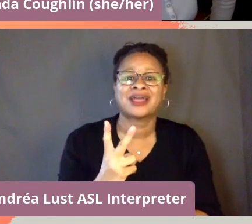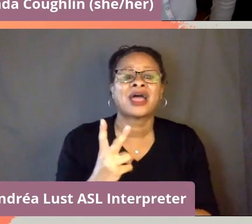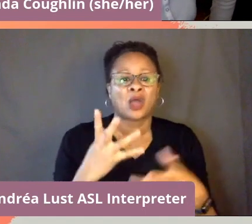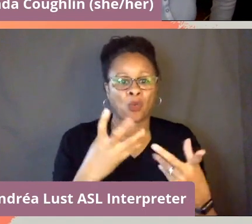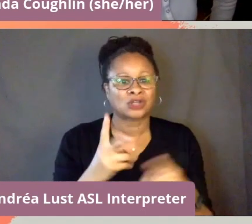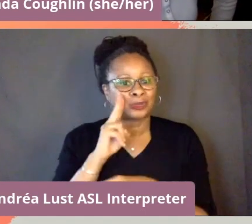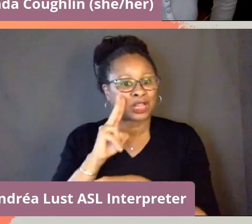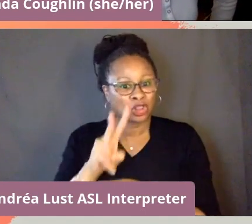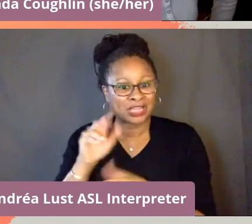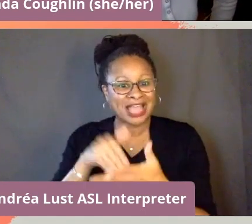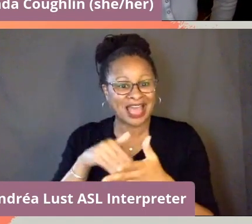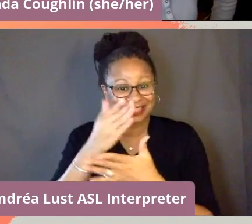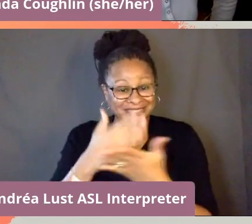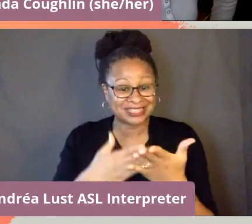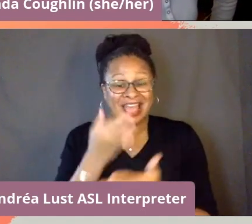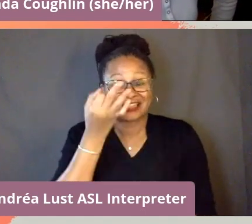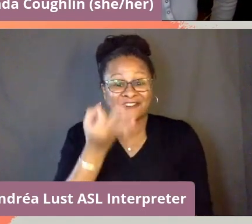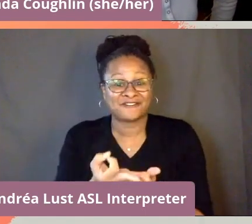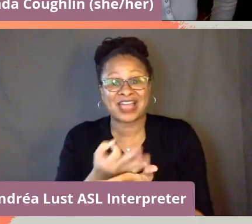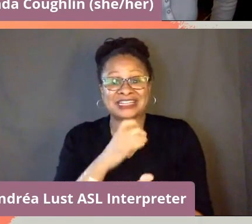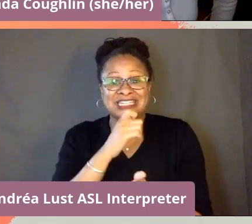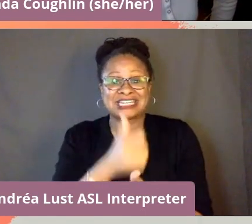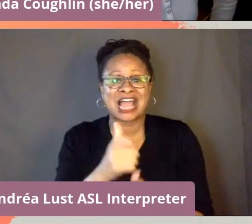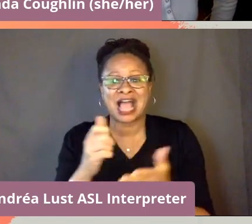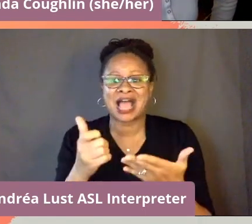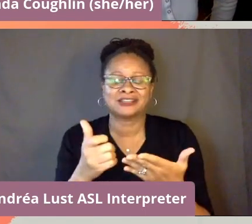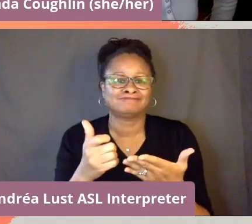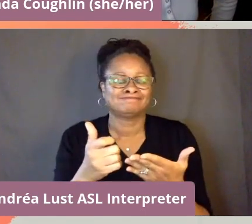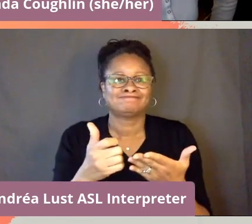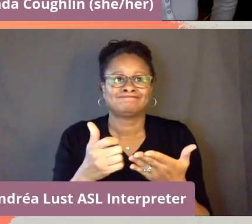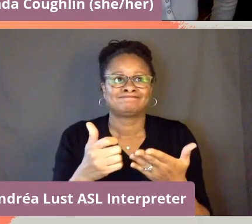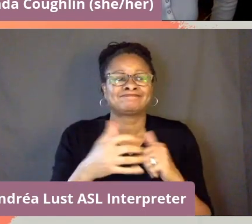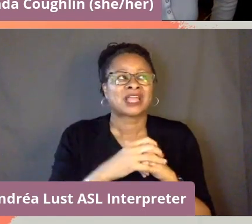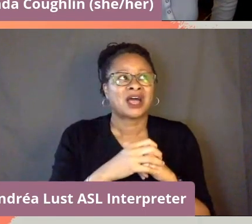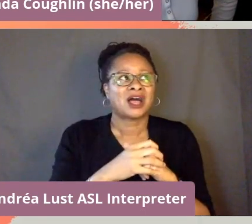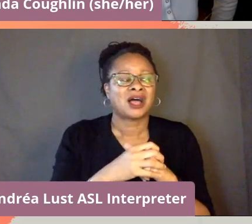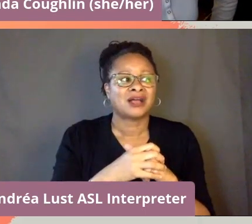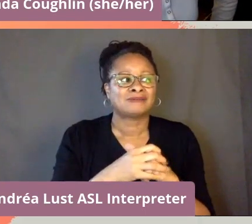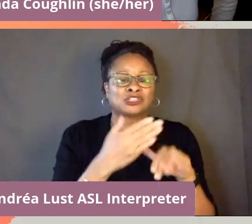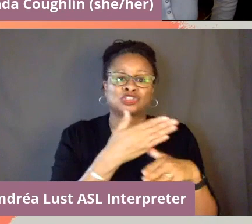in the scene, and the fact that they're not giving away her punch lines before they happen,